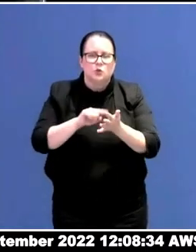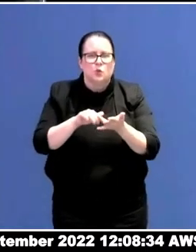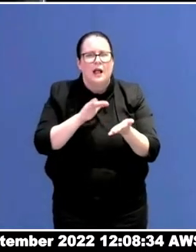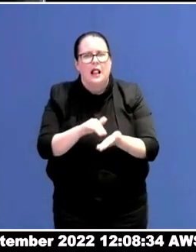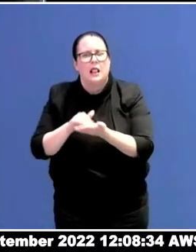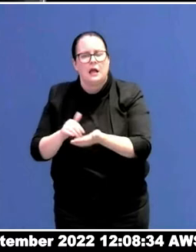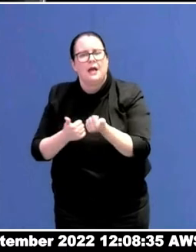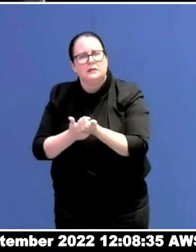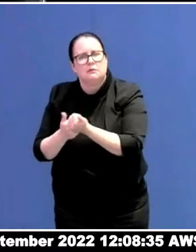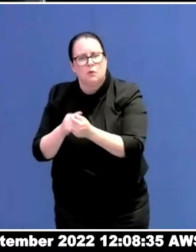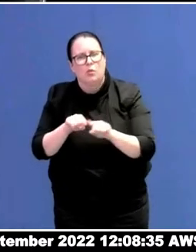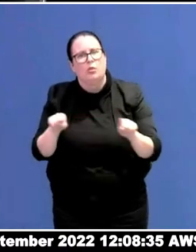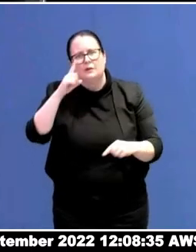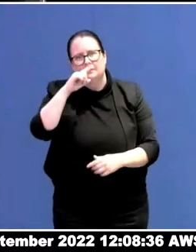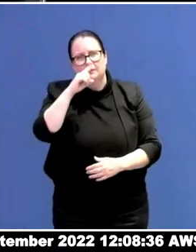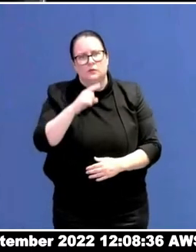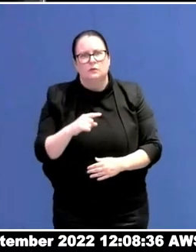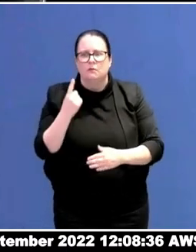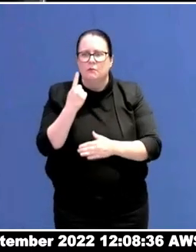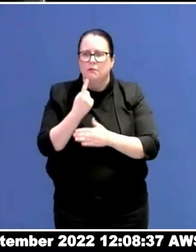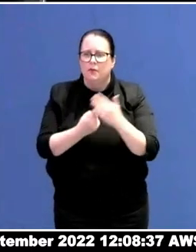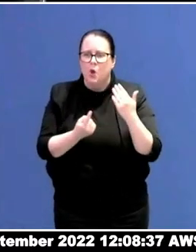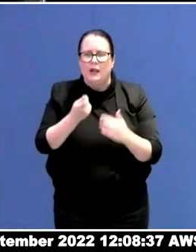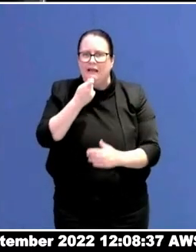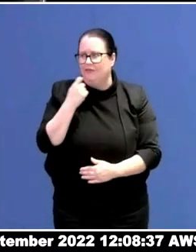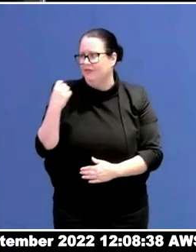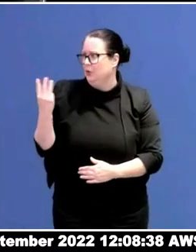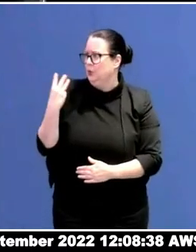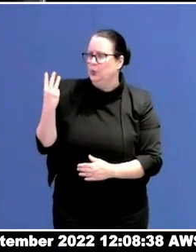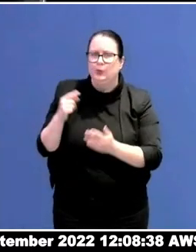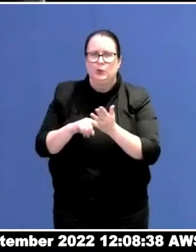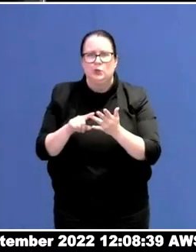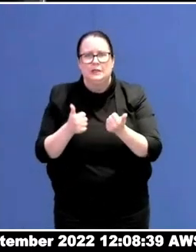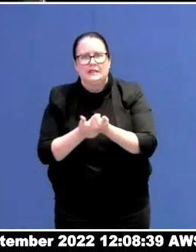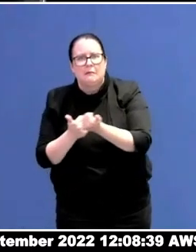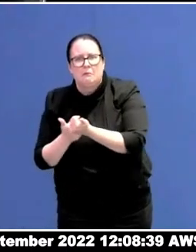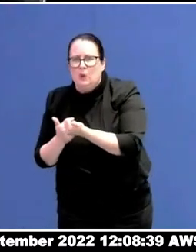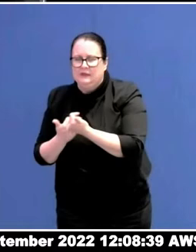But, you know, there was only a few of us so we tried other methods to help and support.